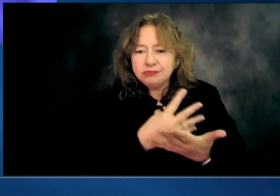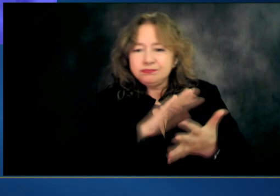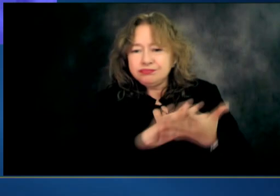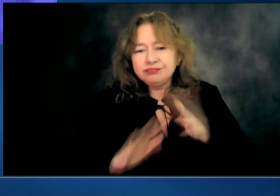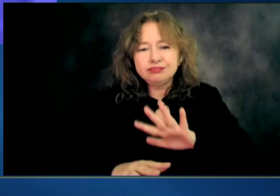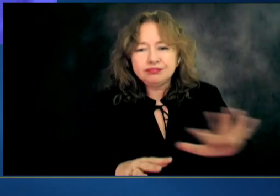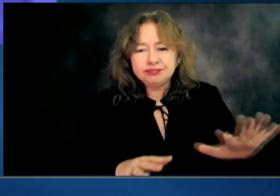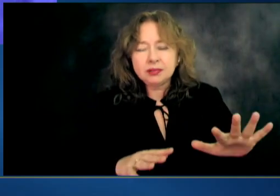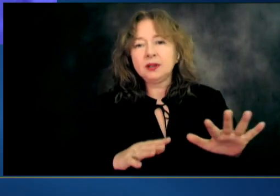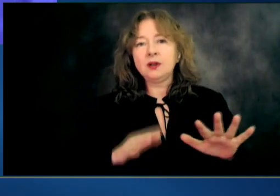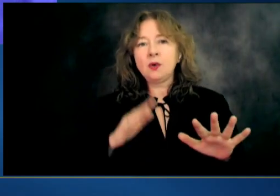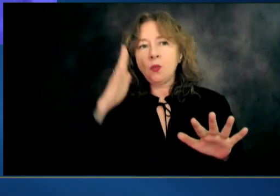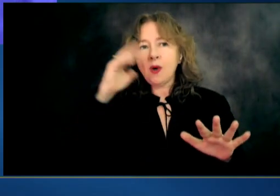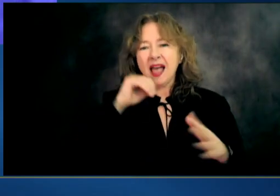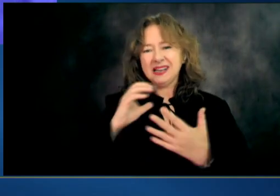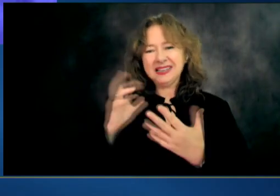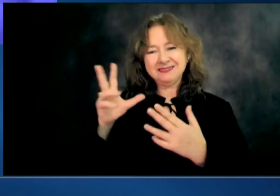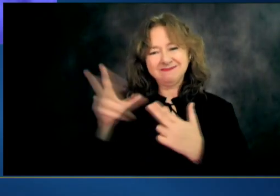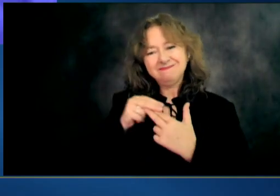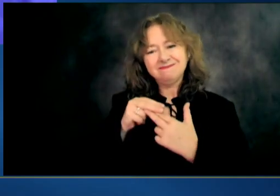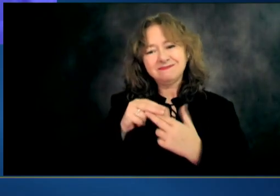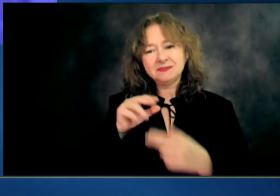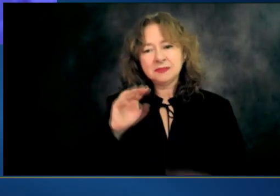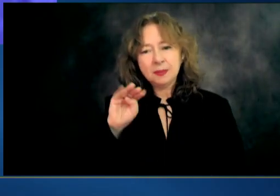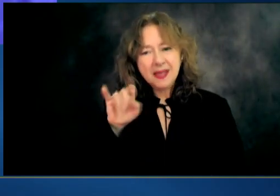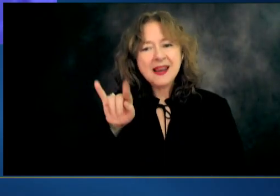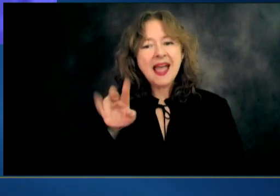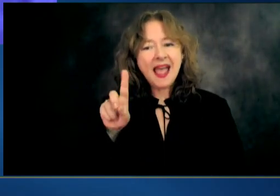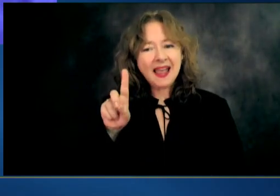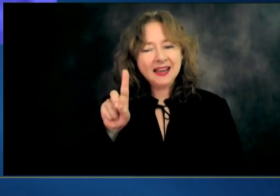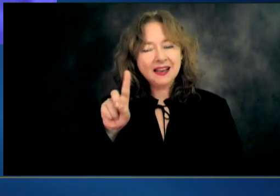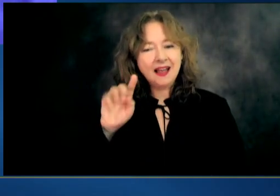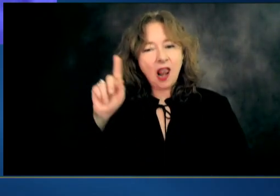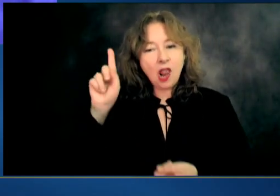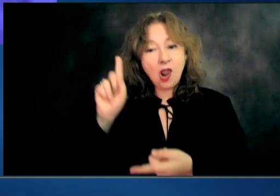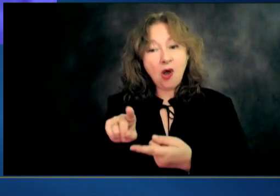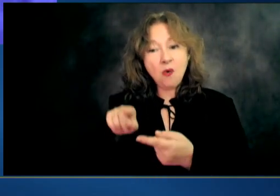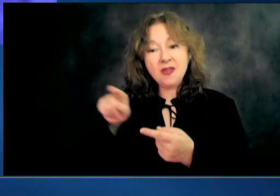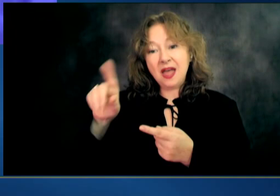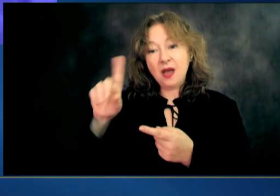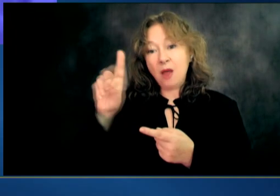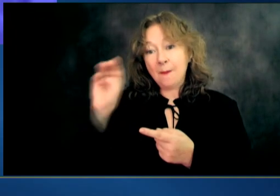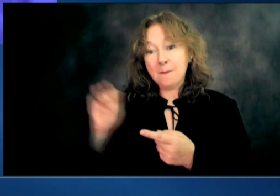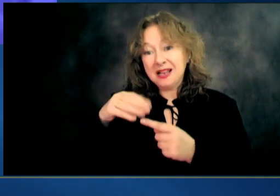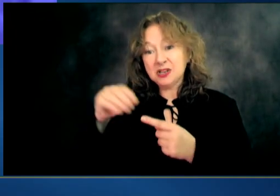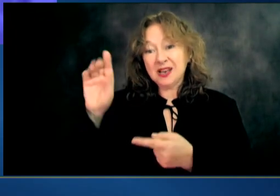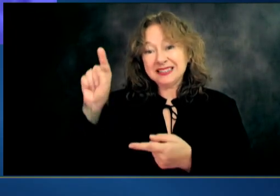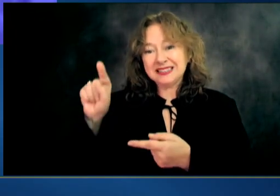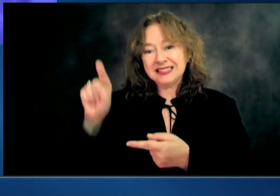power of Medicaid to see if we can lower the cost and make that therapy more accessible?" So,